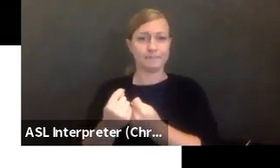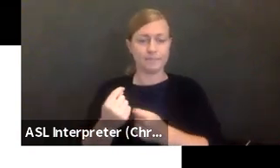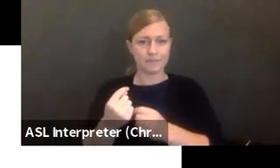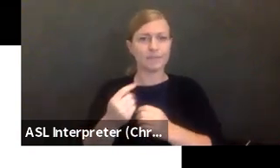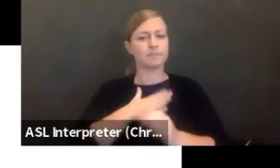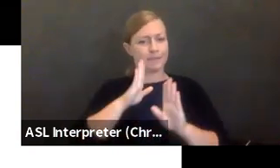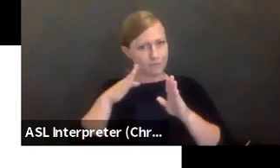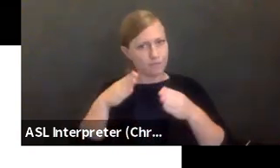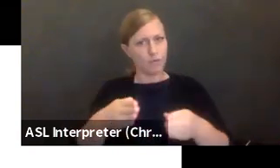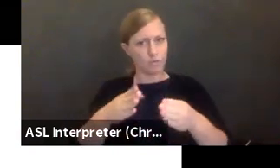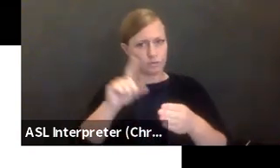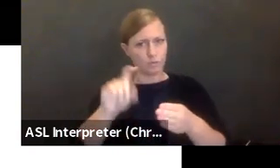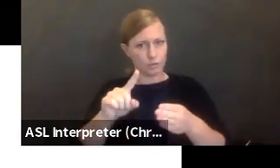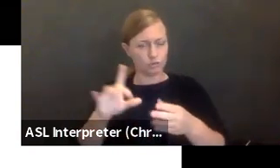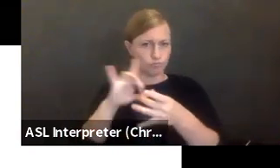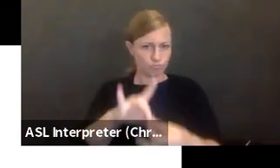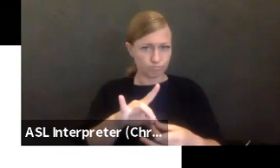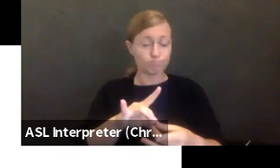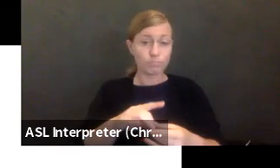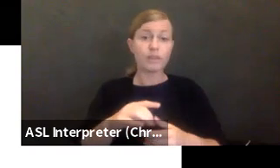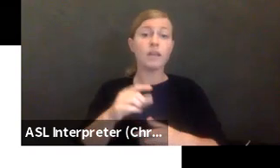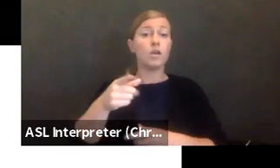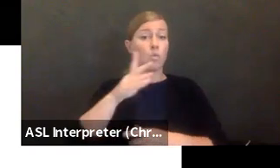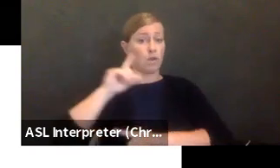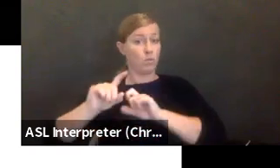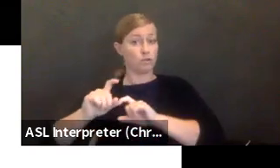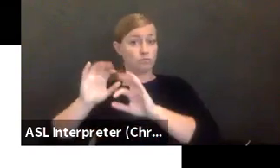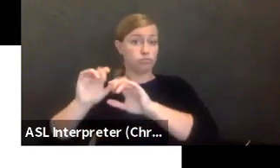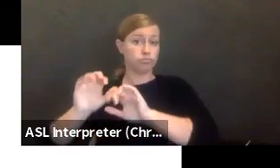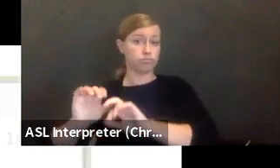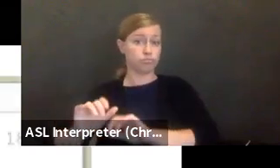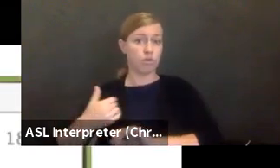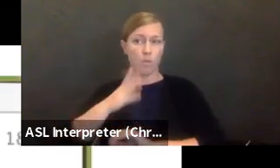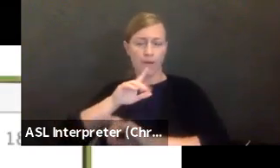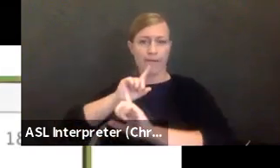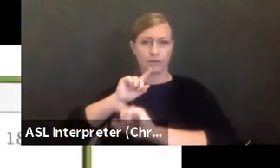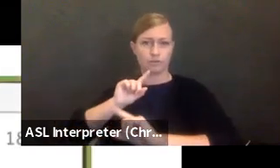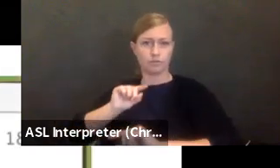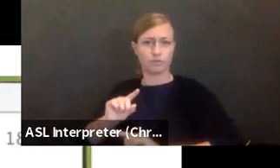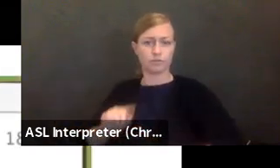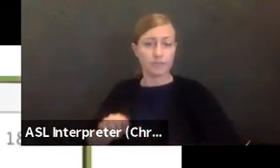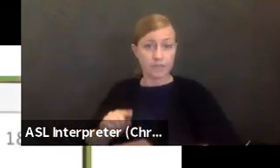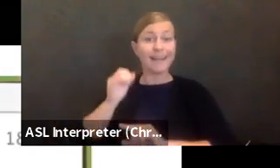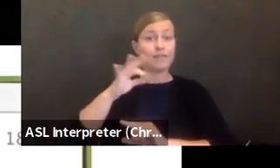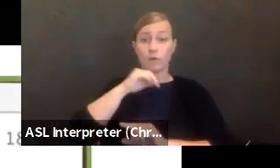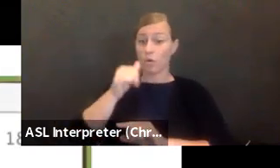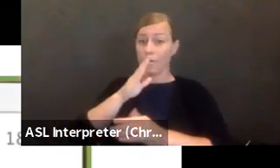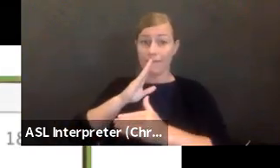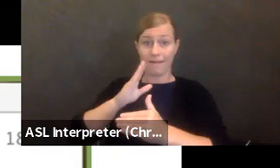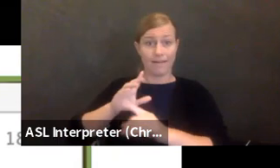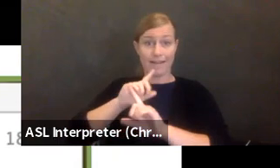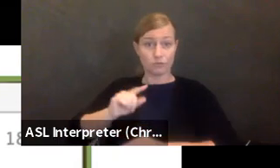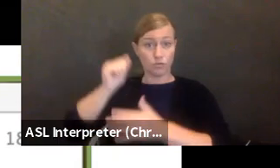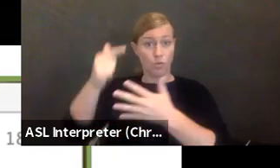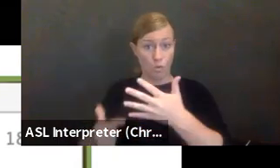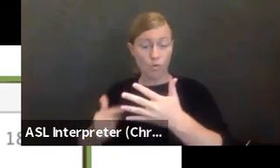today we are talking about Microsoft teams